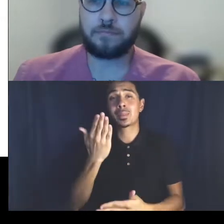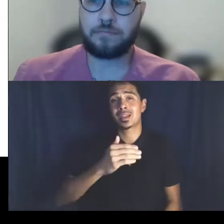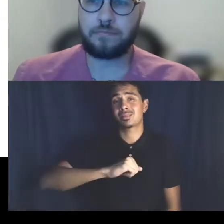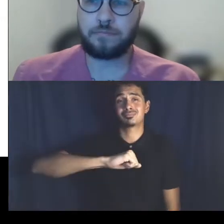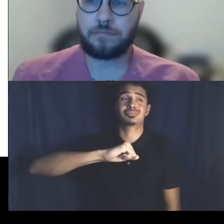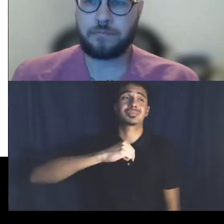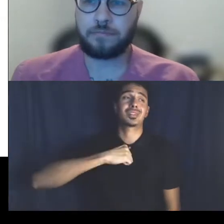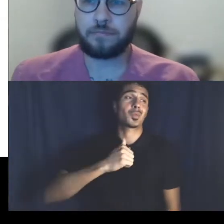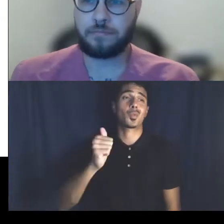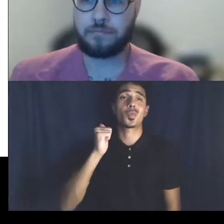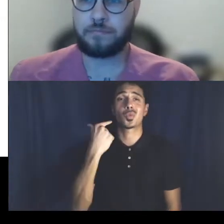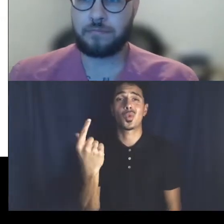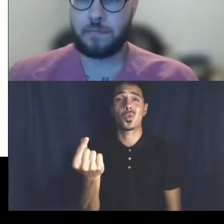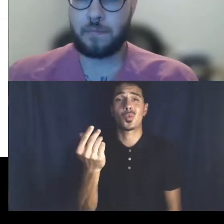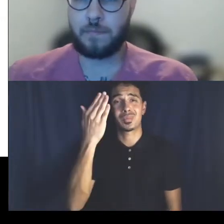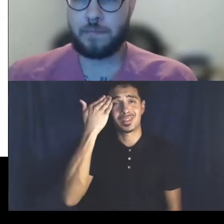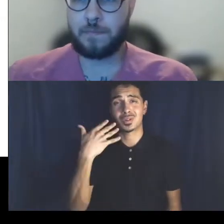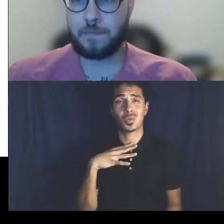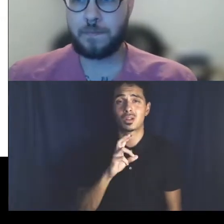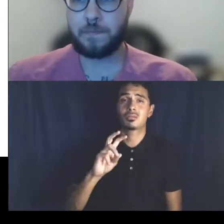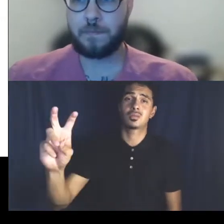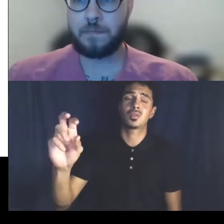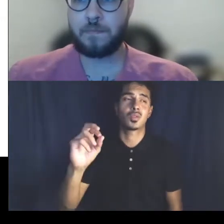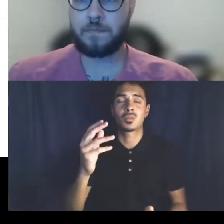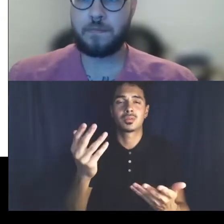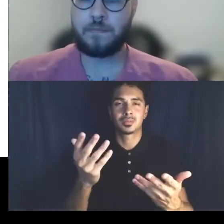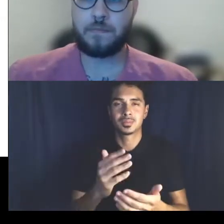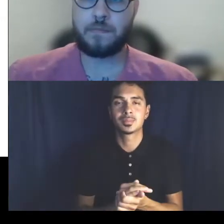which we know of course when people are not getting